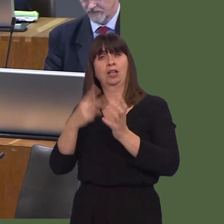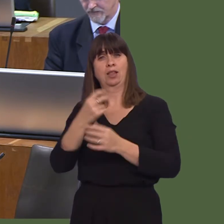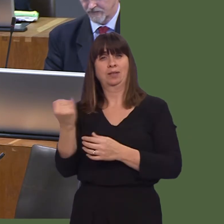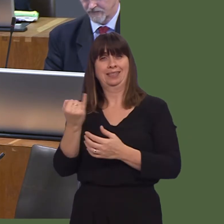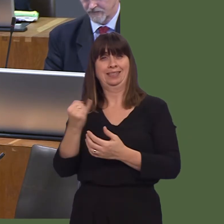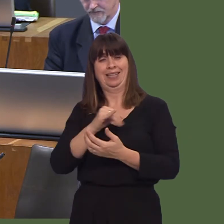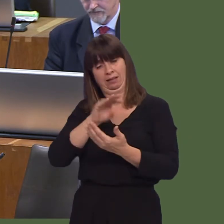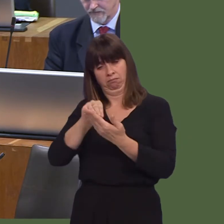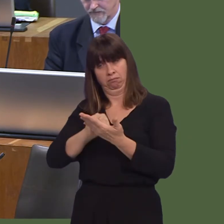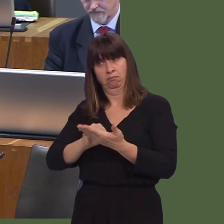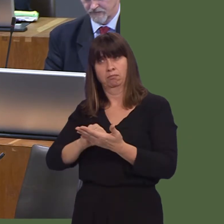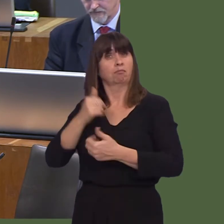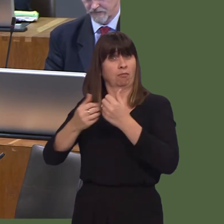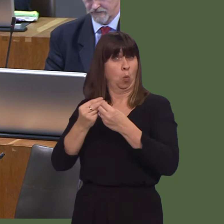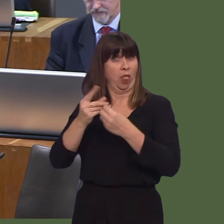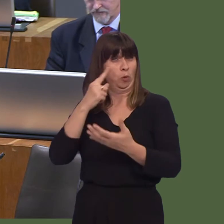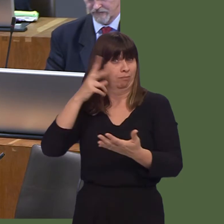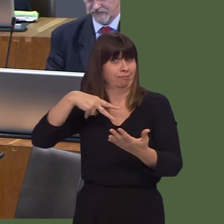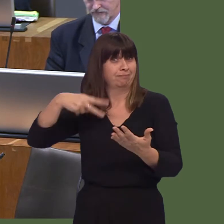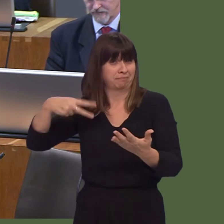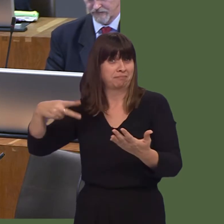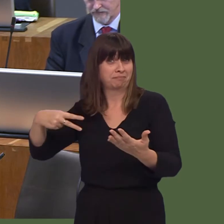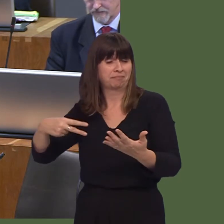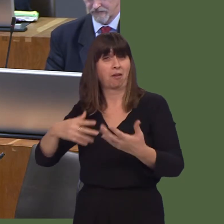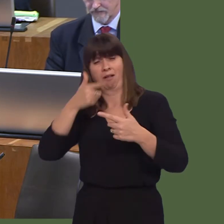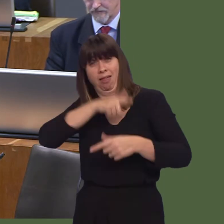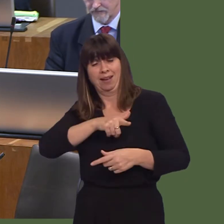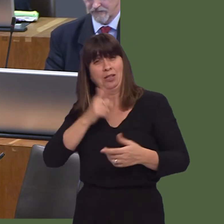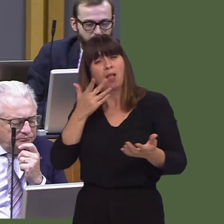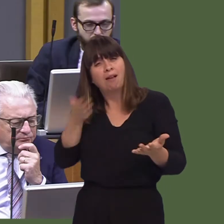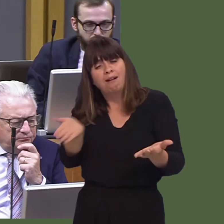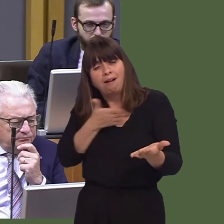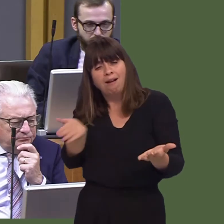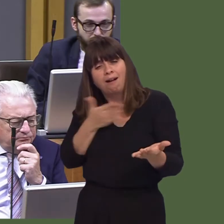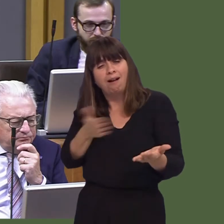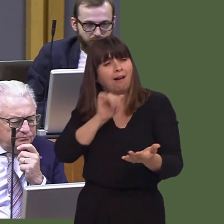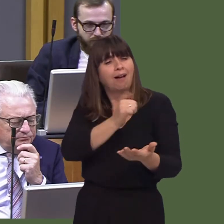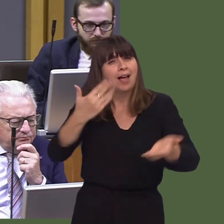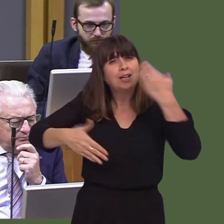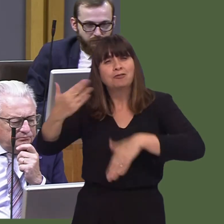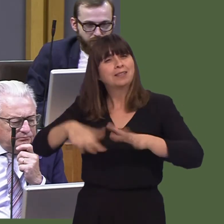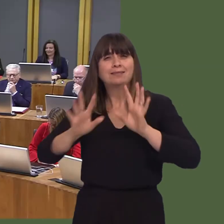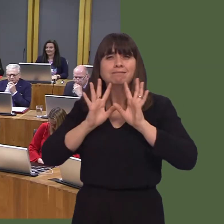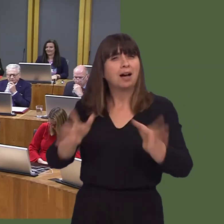them to anyone who hasn't had the real privilege of looking through them, because they're an excellent piece of work.